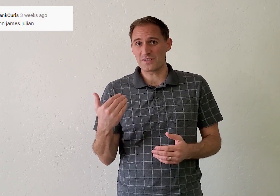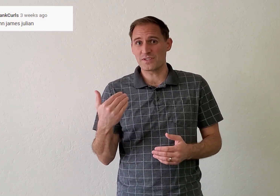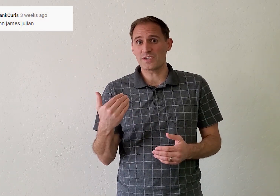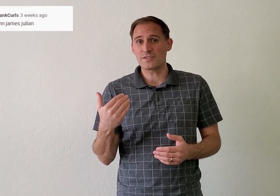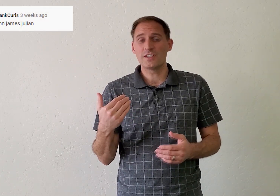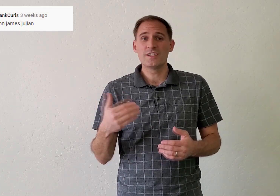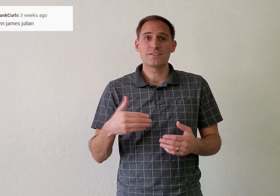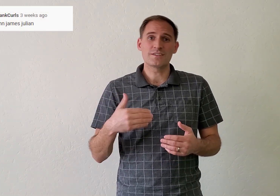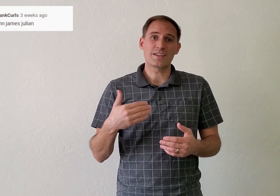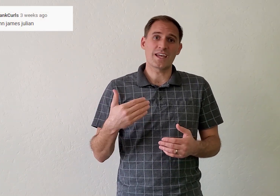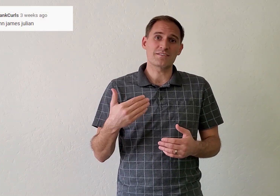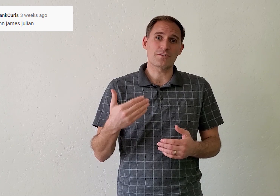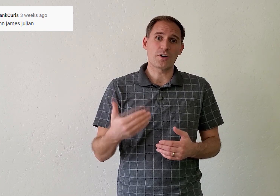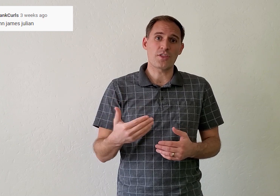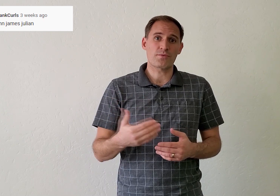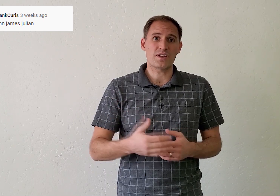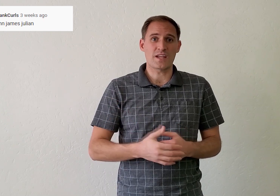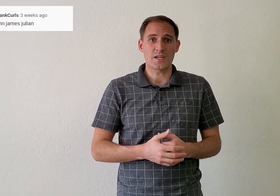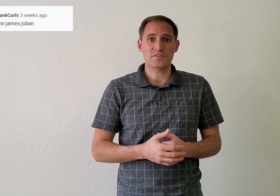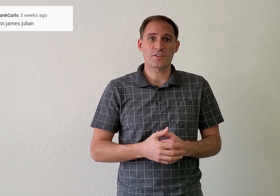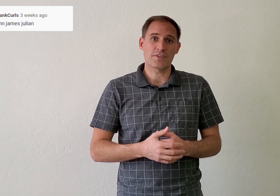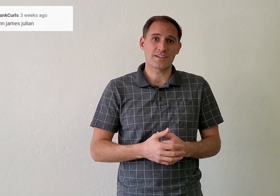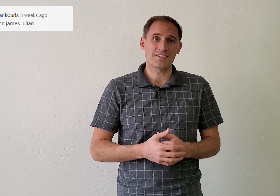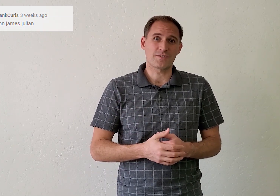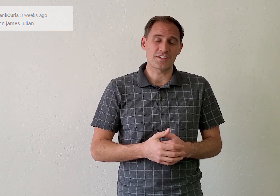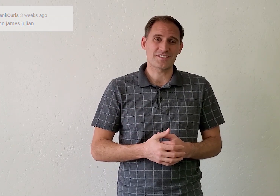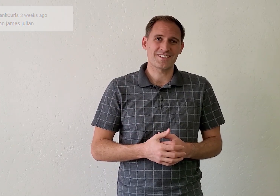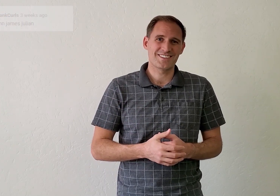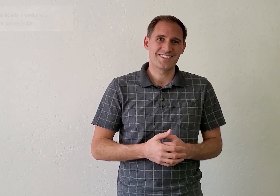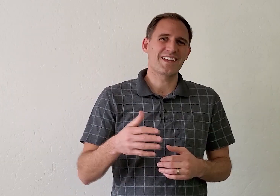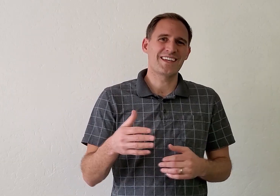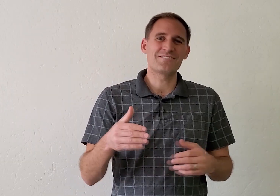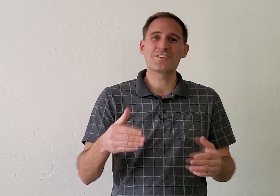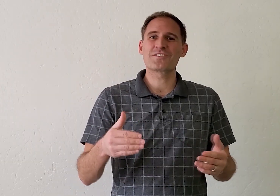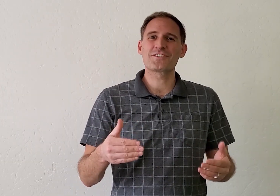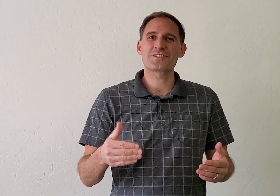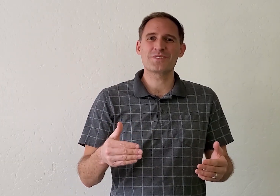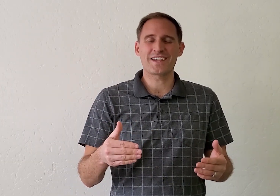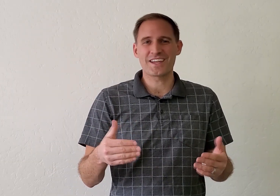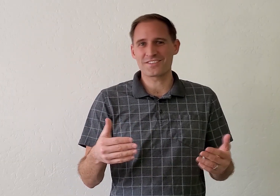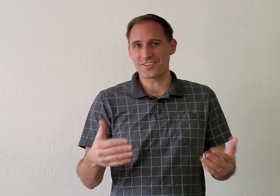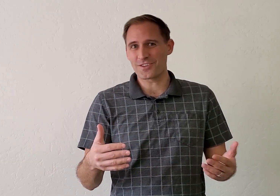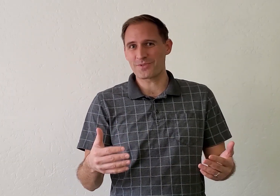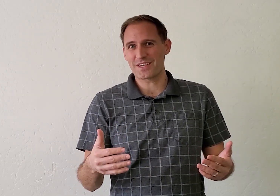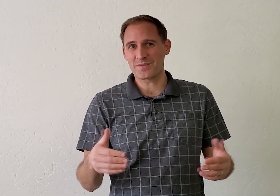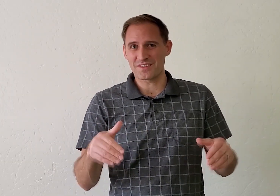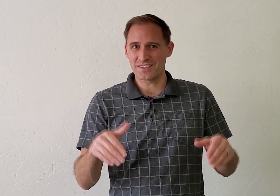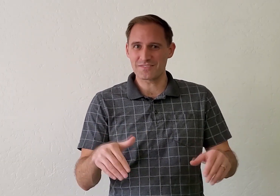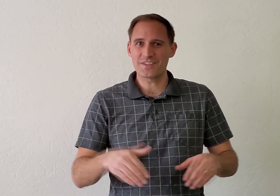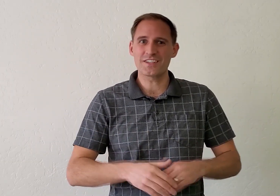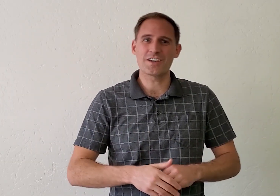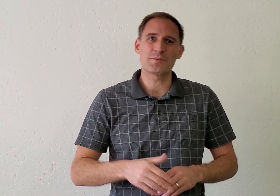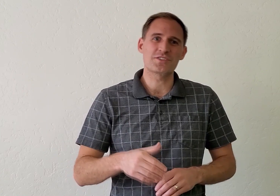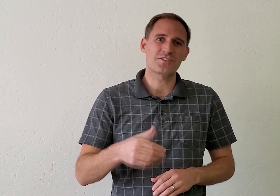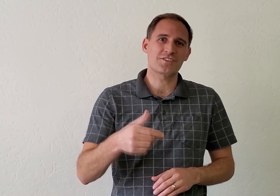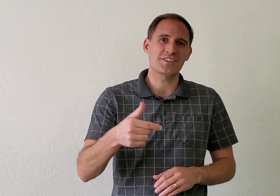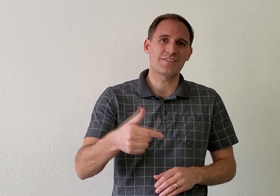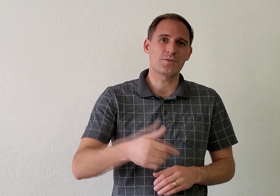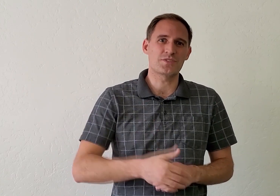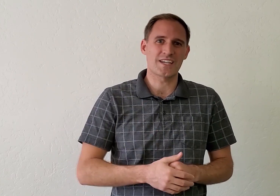video to answer all three names correctly first. And if you're the first one to answer all three names in this video I'll be sure to give you a shout